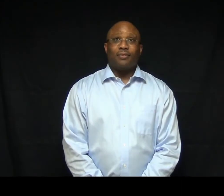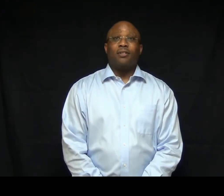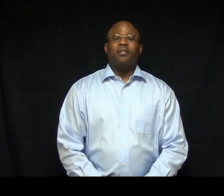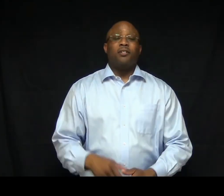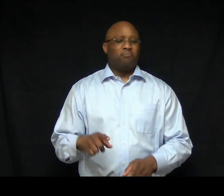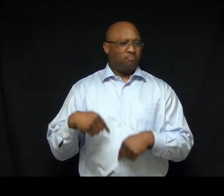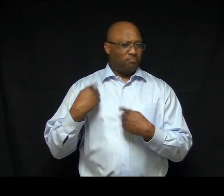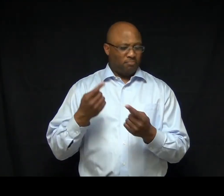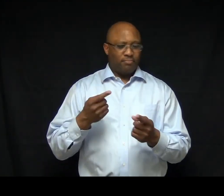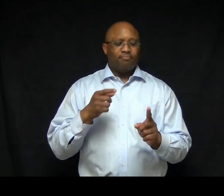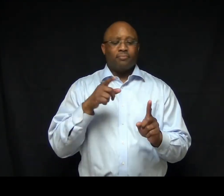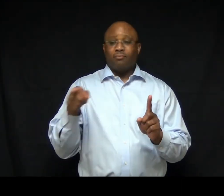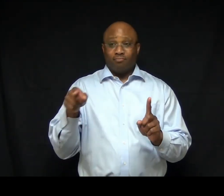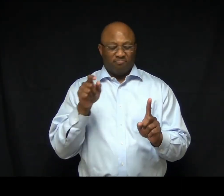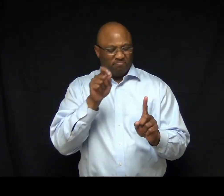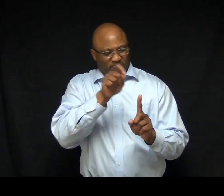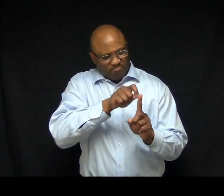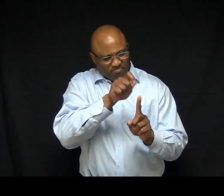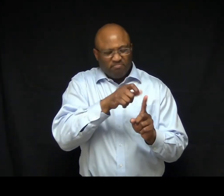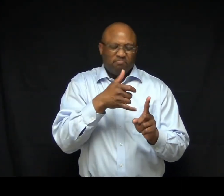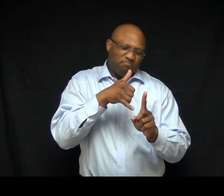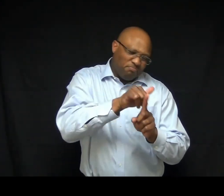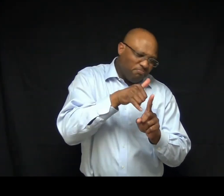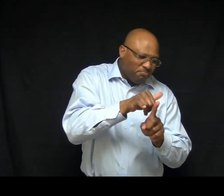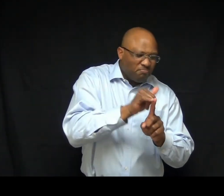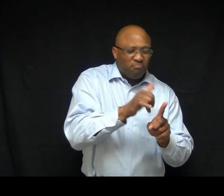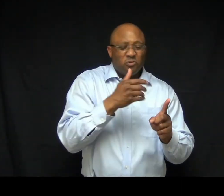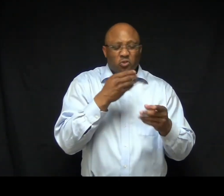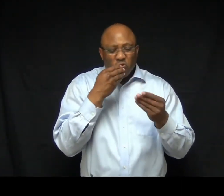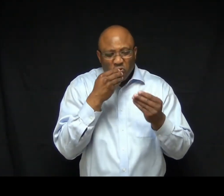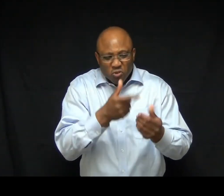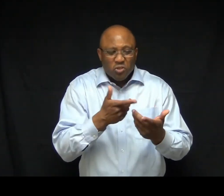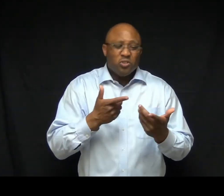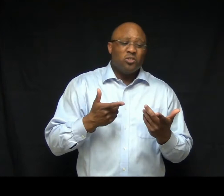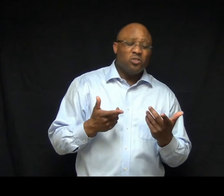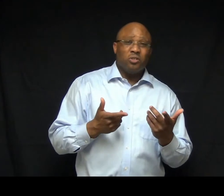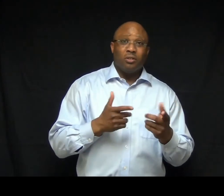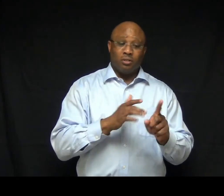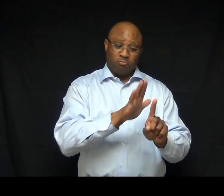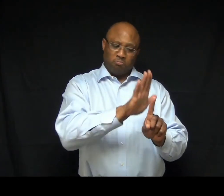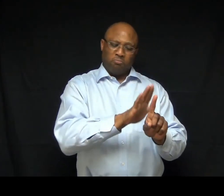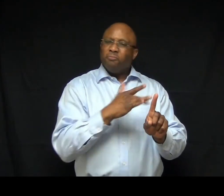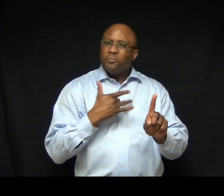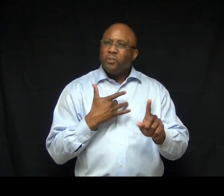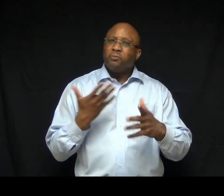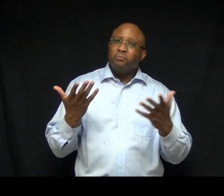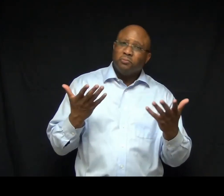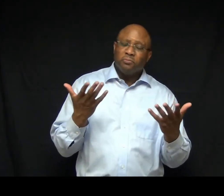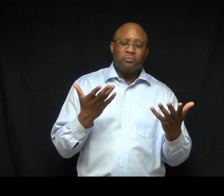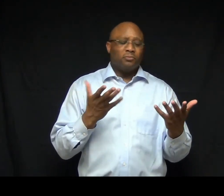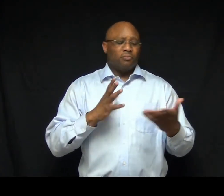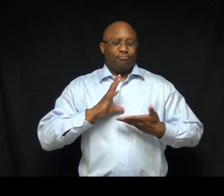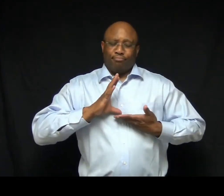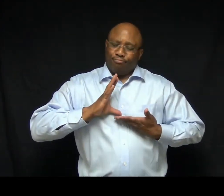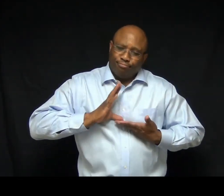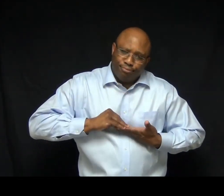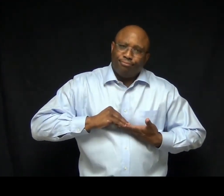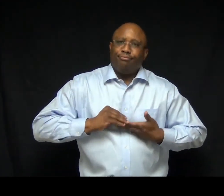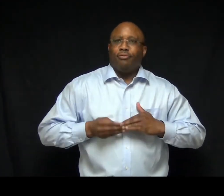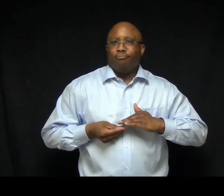Victims of bullying can develop low self-esteem,